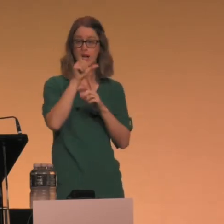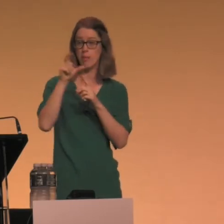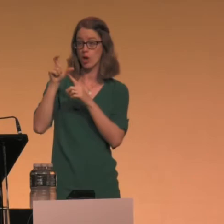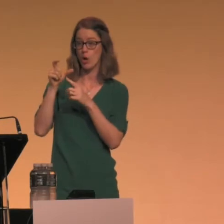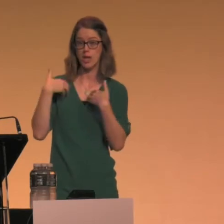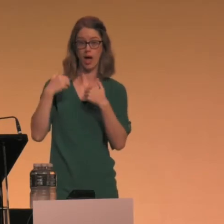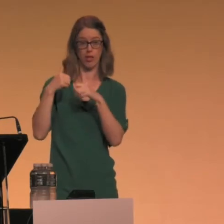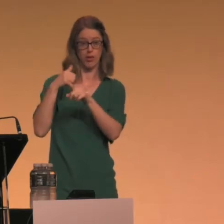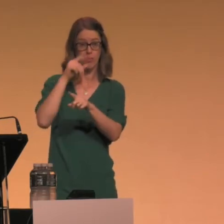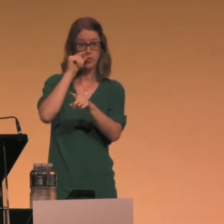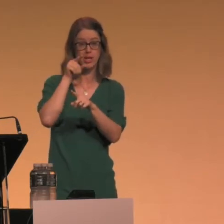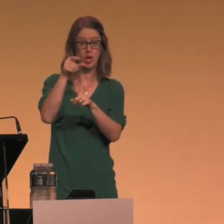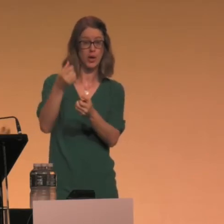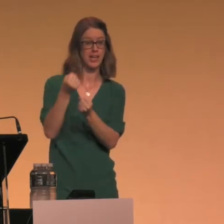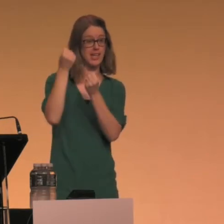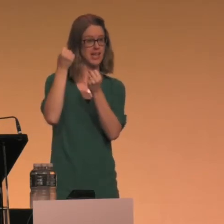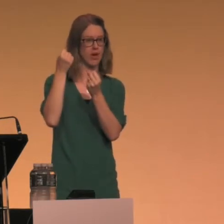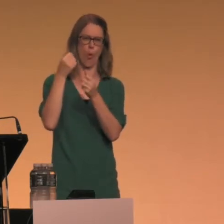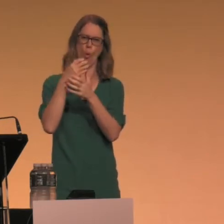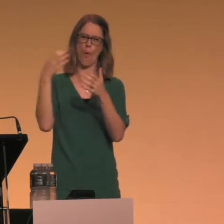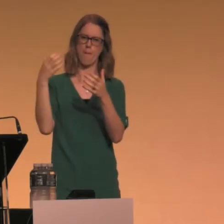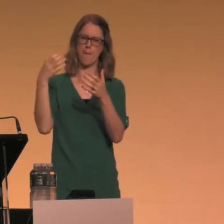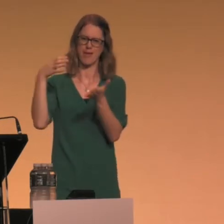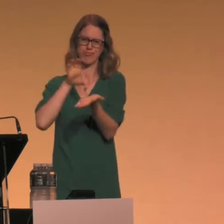be getting a hell of a big share of it